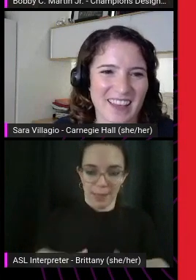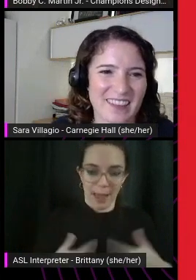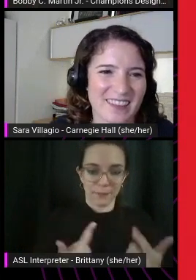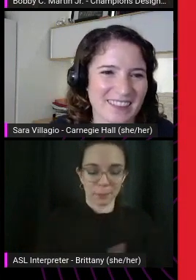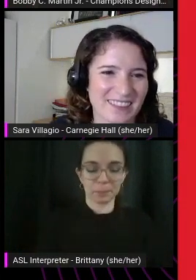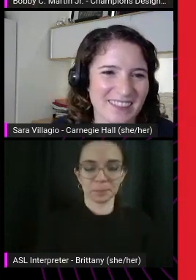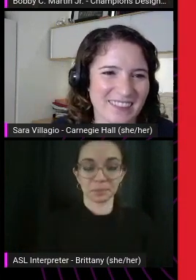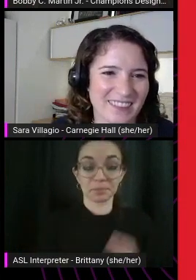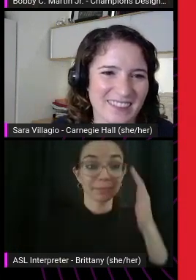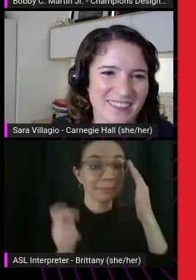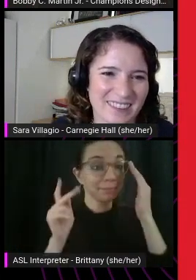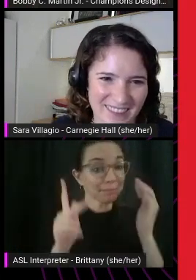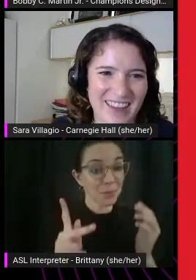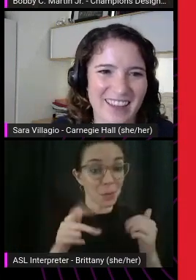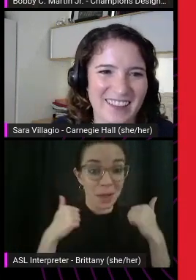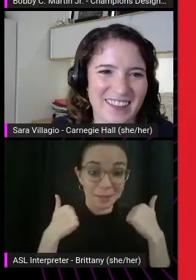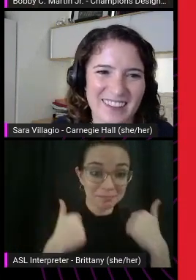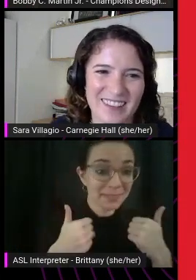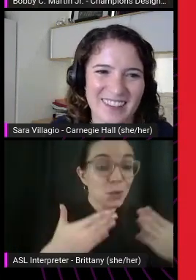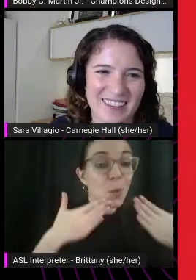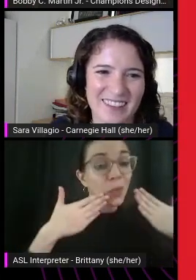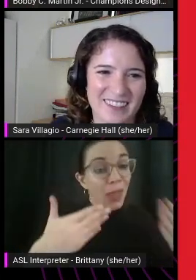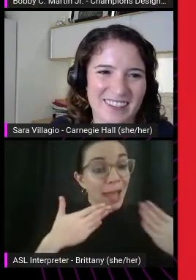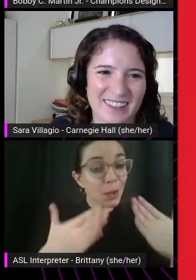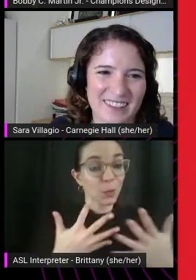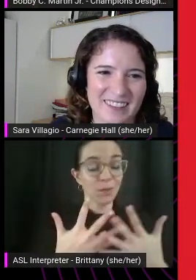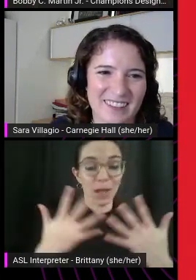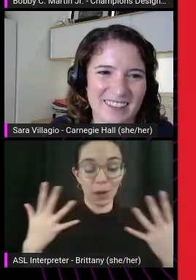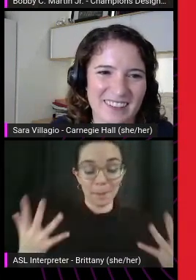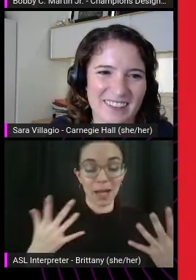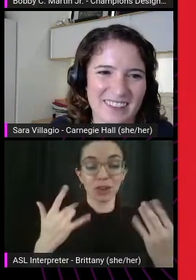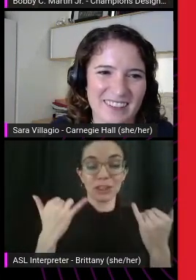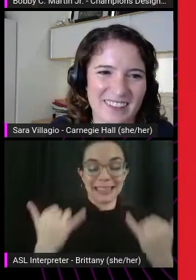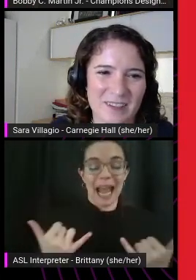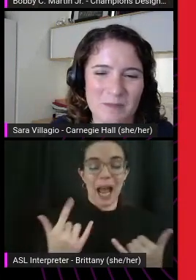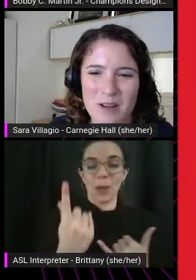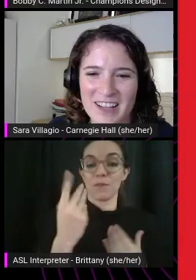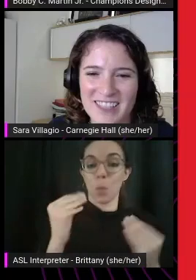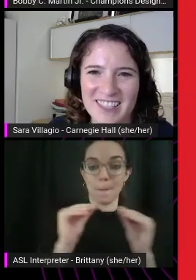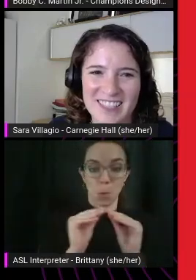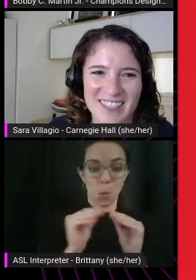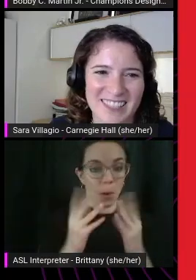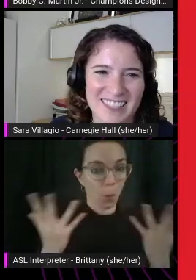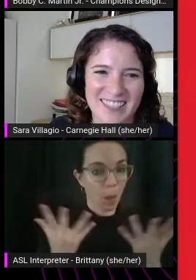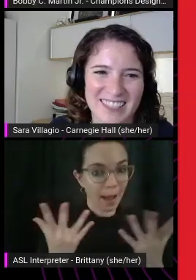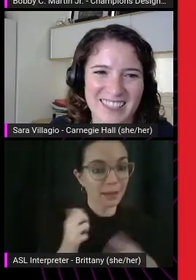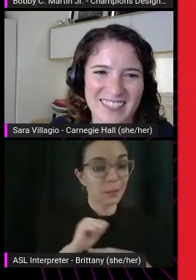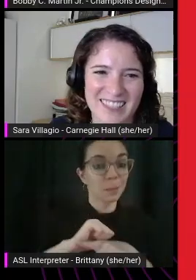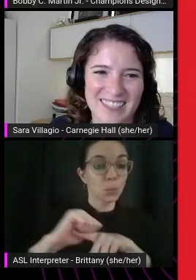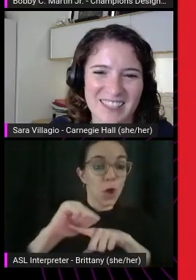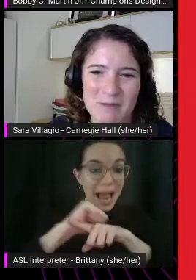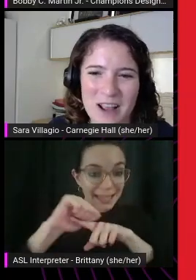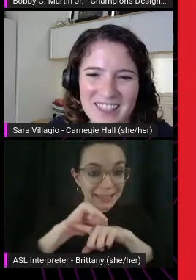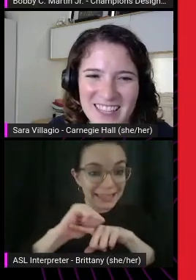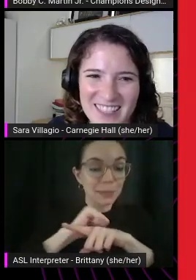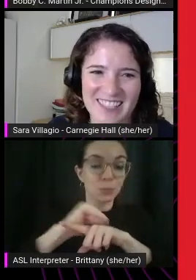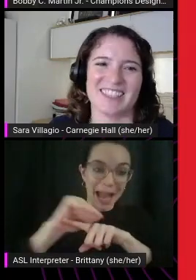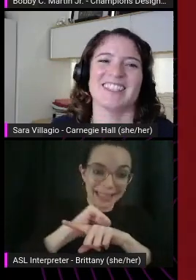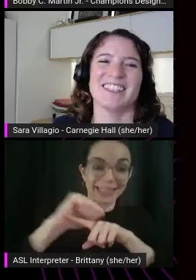Alright. So thank you very much. And we'll leave you with one more, which is practice, practice, practice.